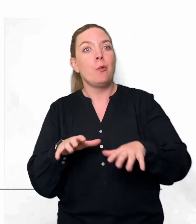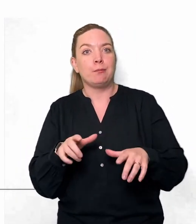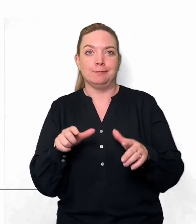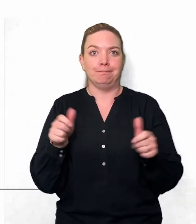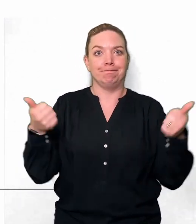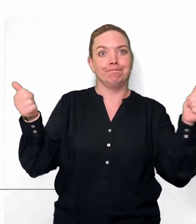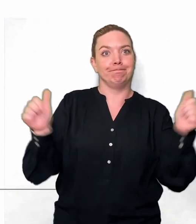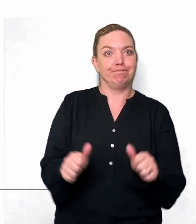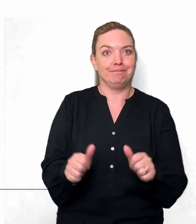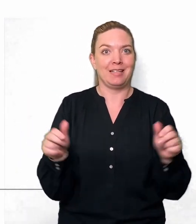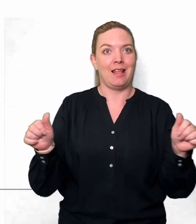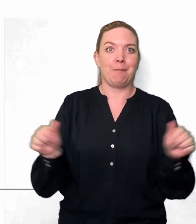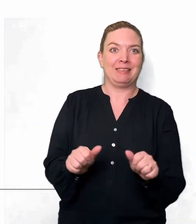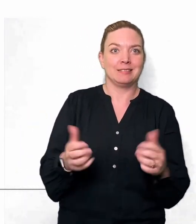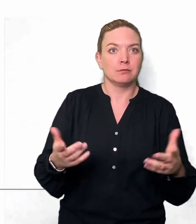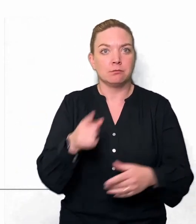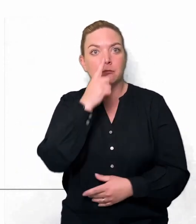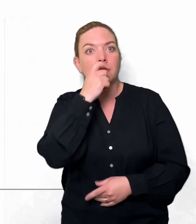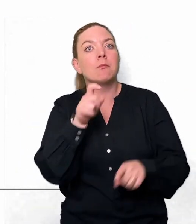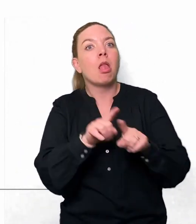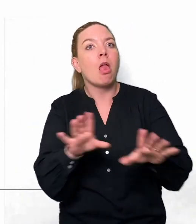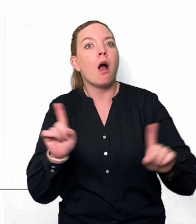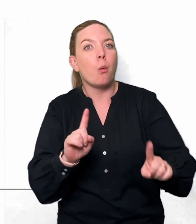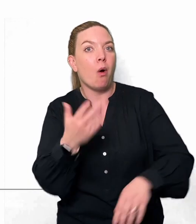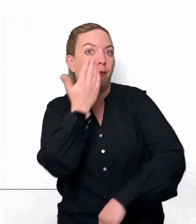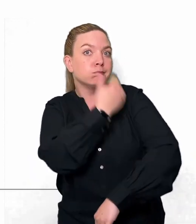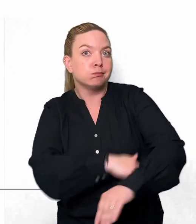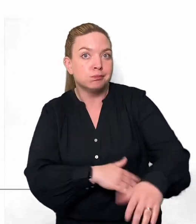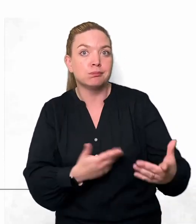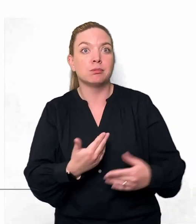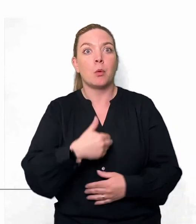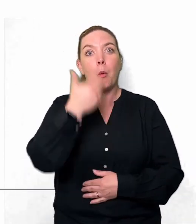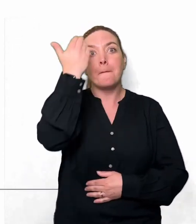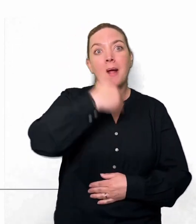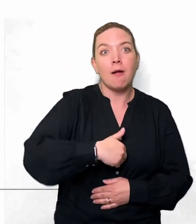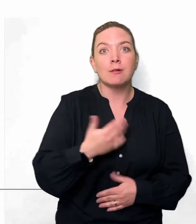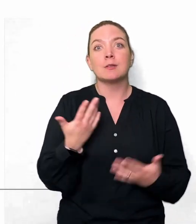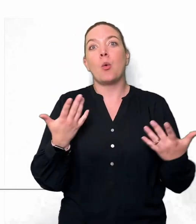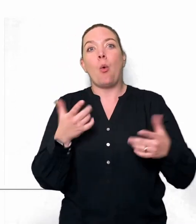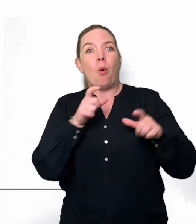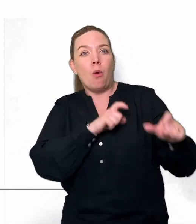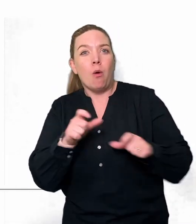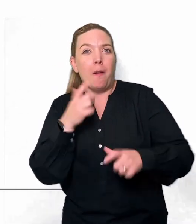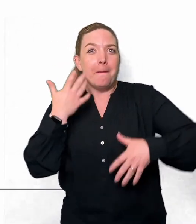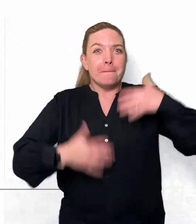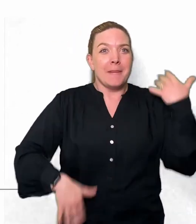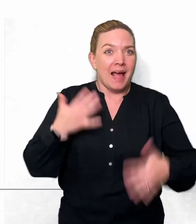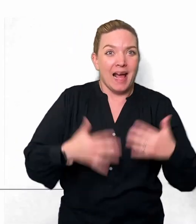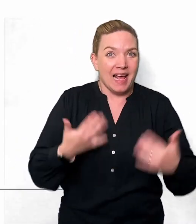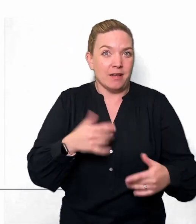to discomfort and pain such as is experienced with a repetitive strain injury. Barriers to interaction can equally include